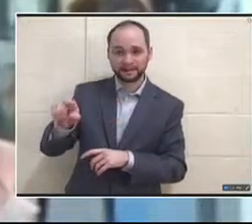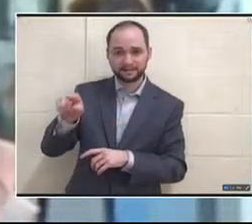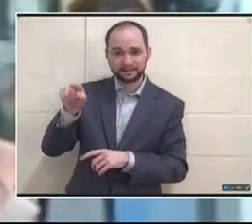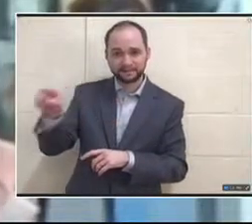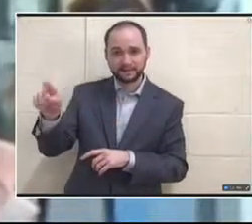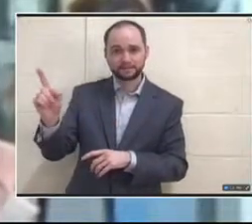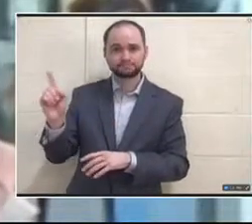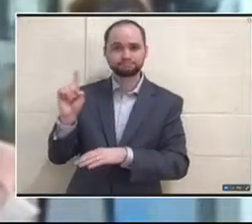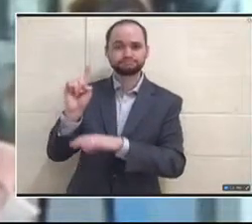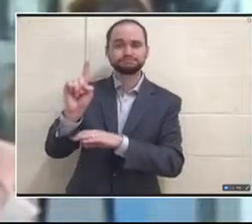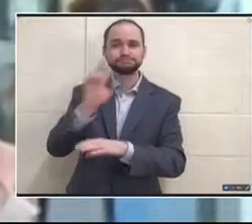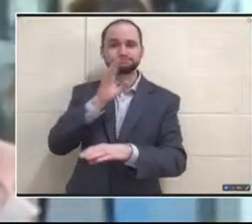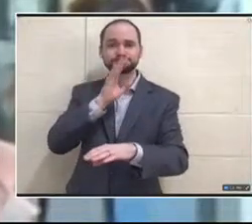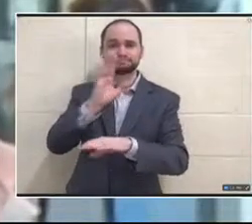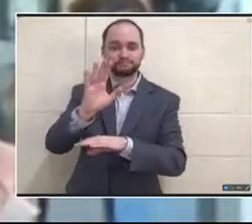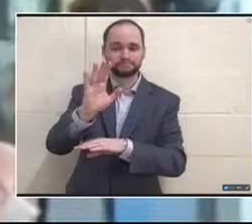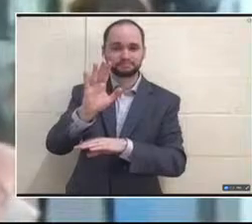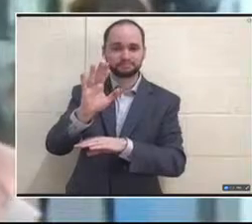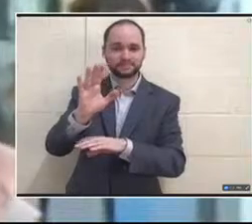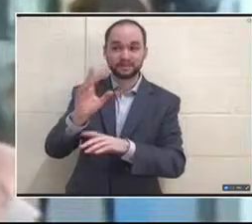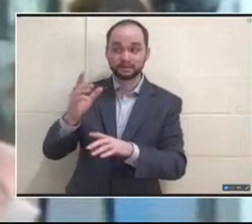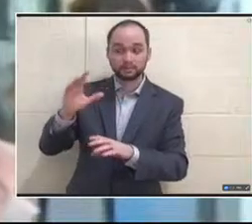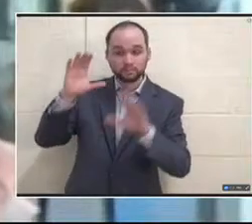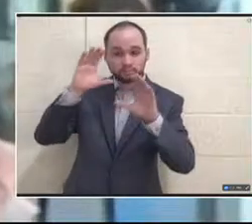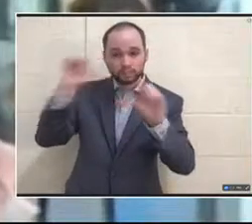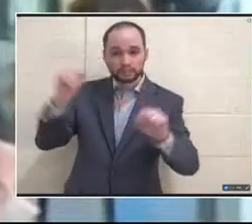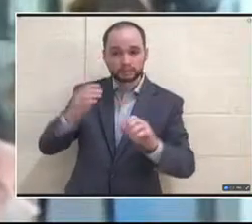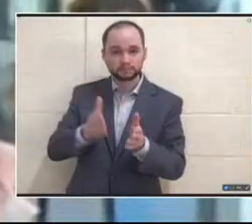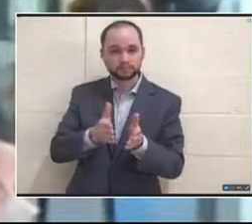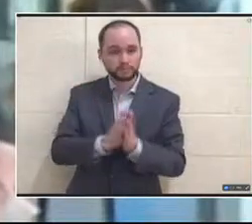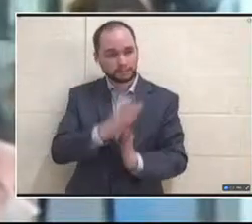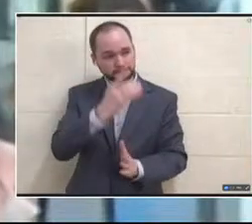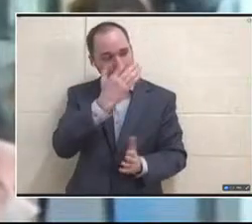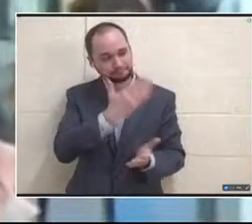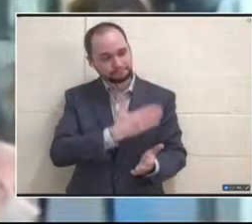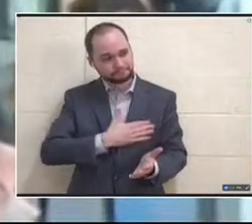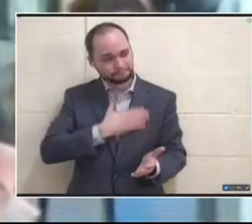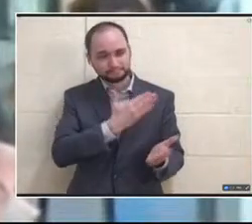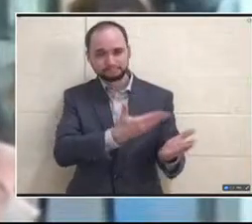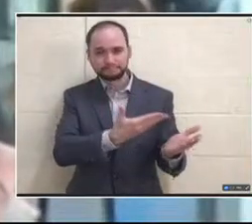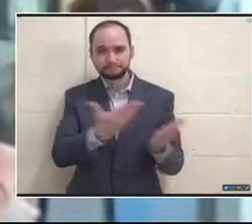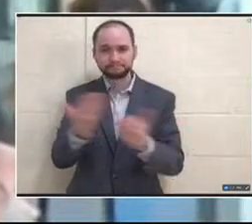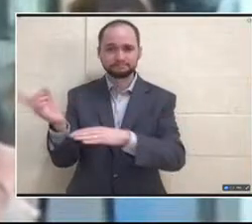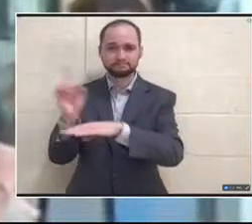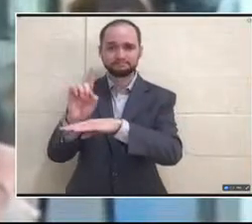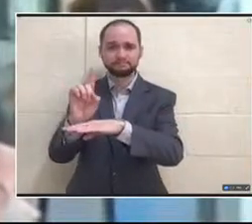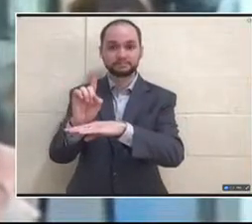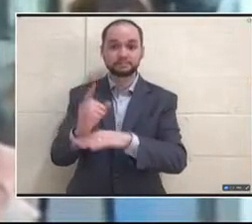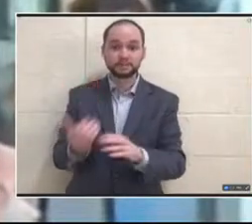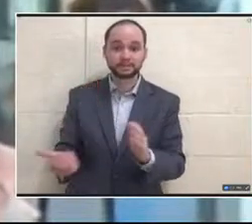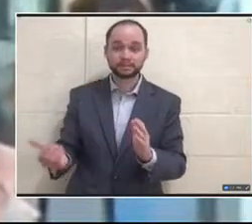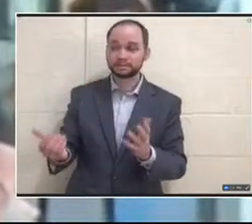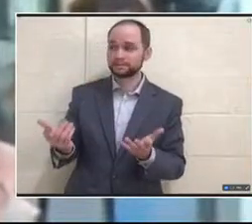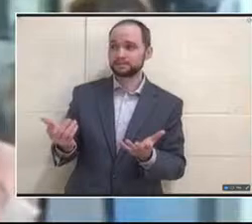of that time and then also again on the steps of the Lincoln Memorial for